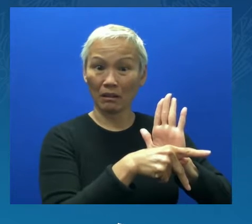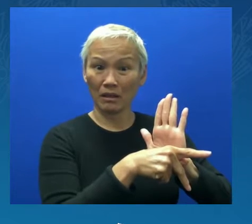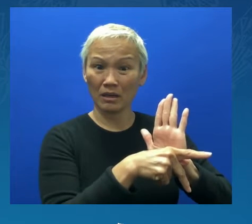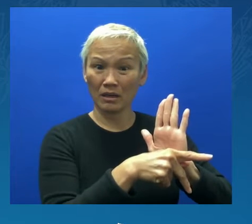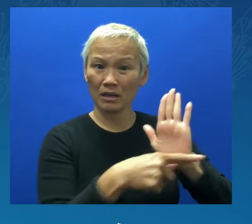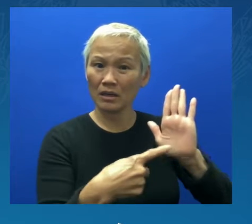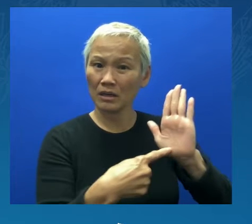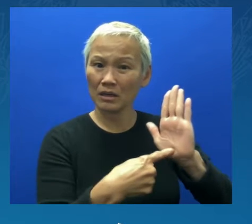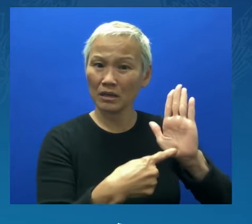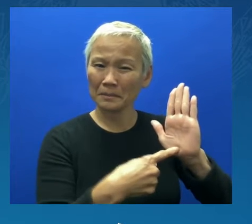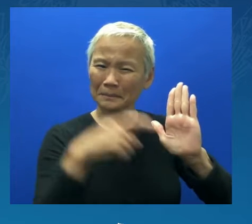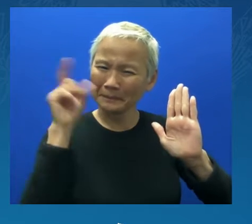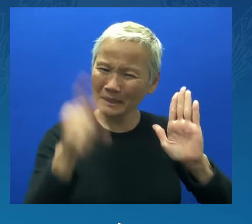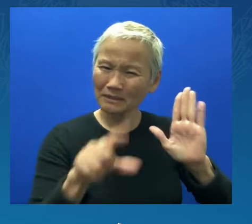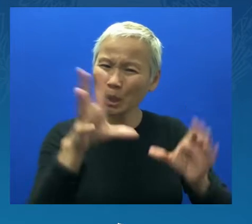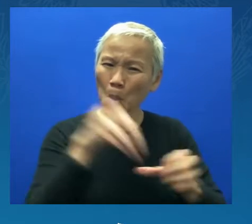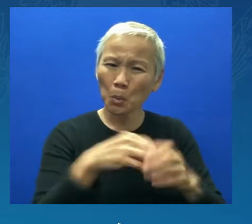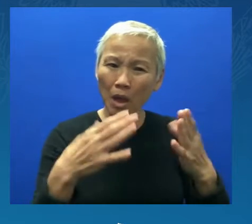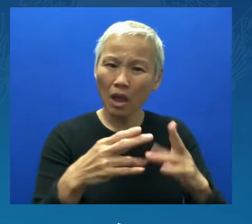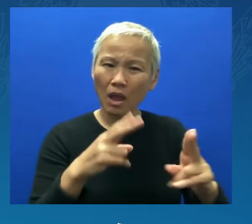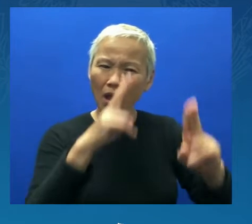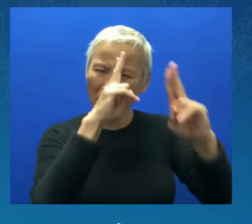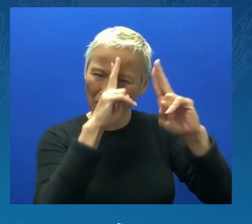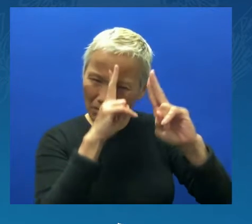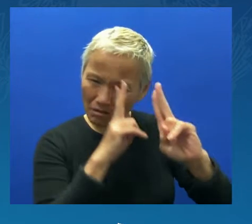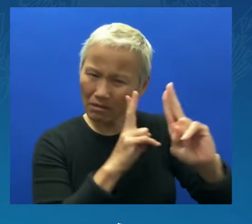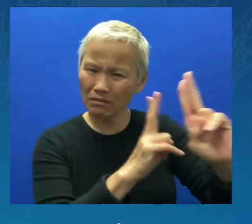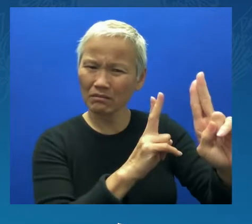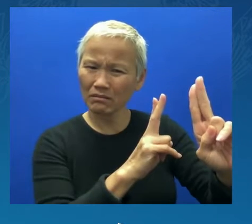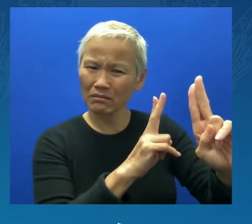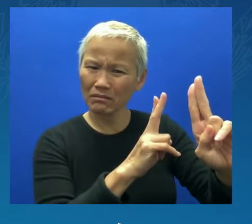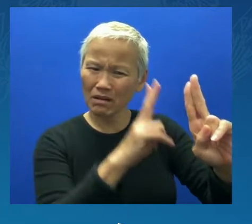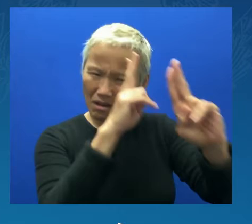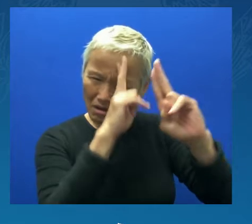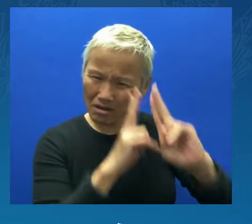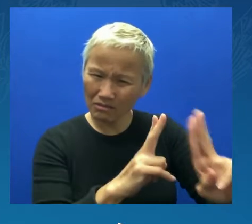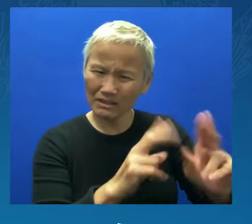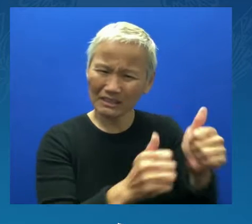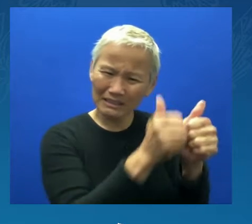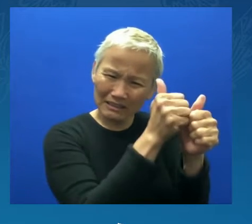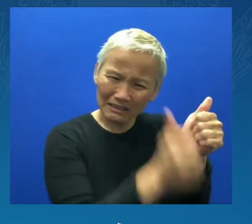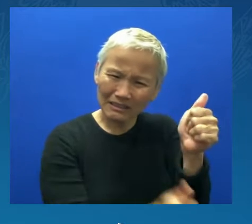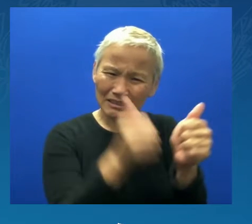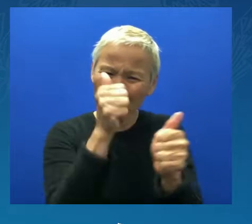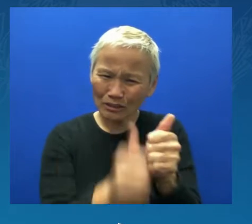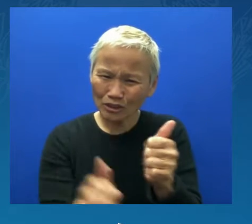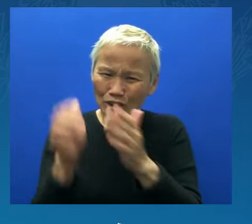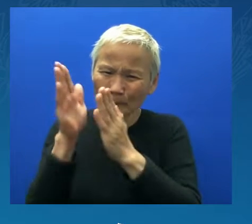and respecting the dignity that each person has and is entitled to be respected.